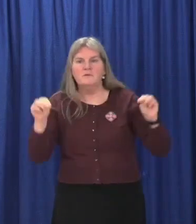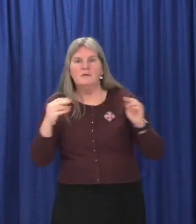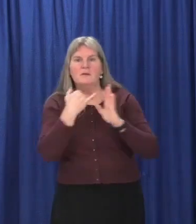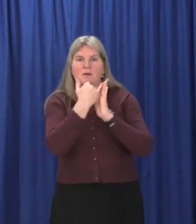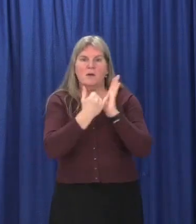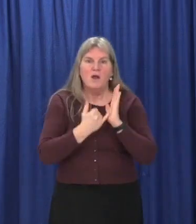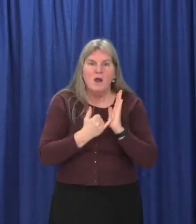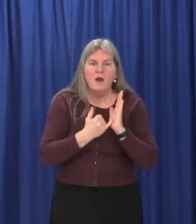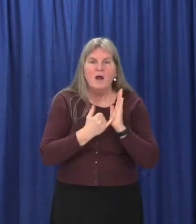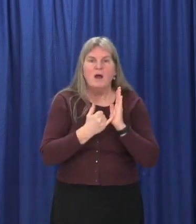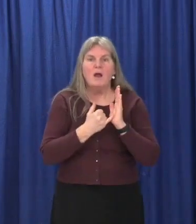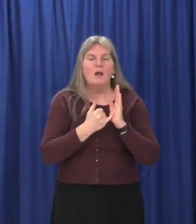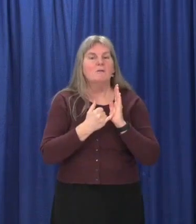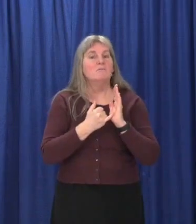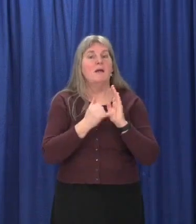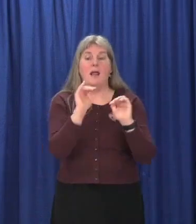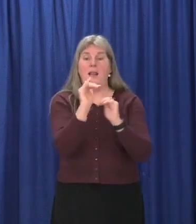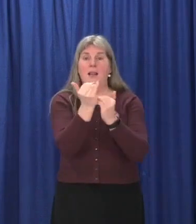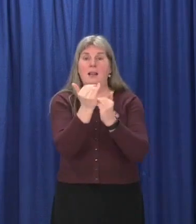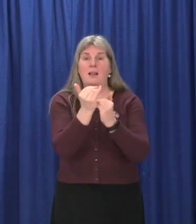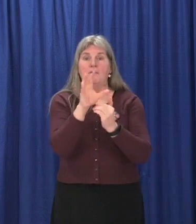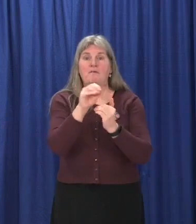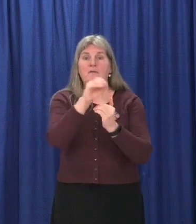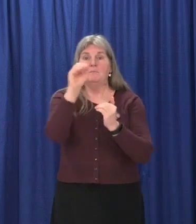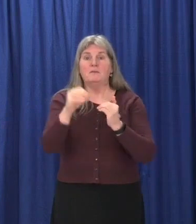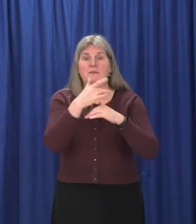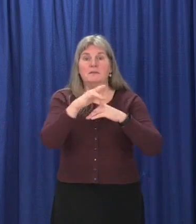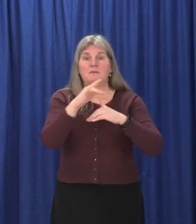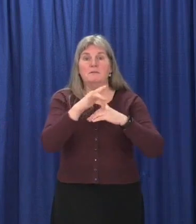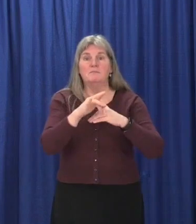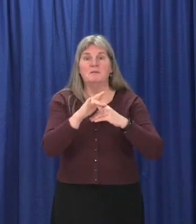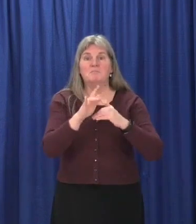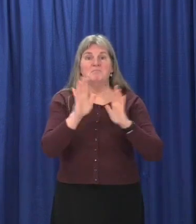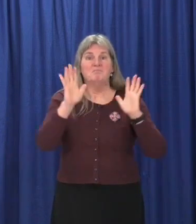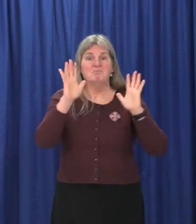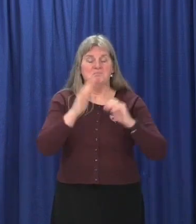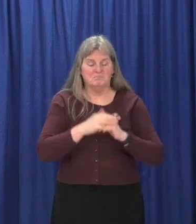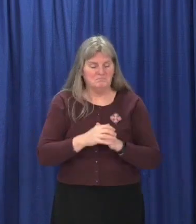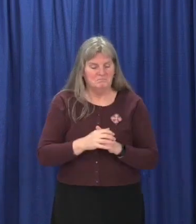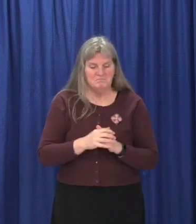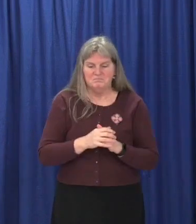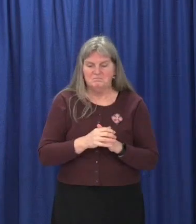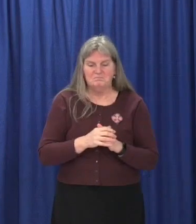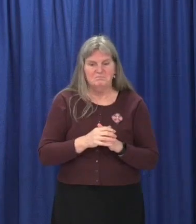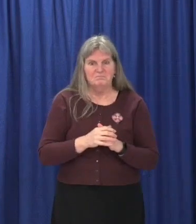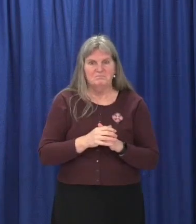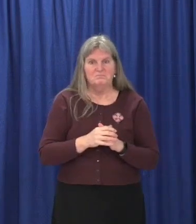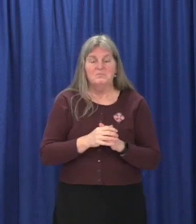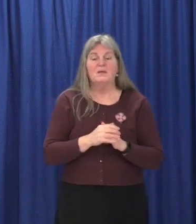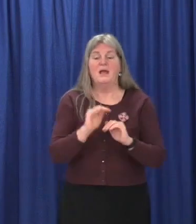no longer be limited to 50% venue capacity. Capacity limits will be removed